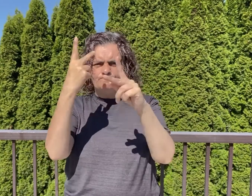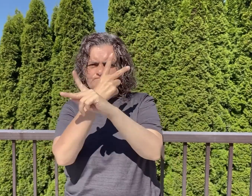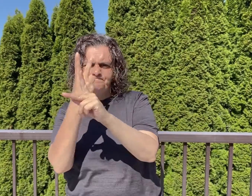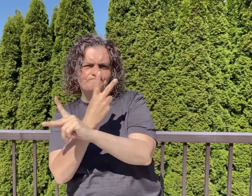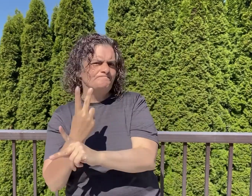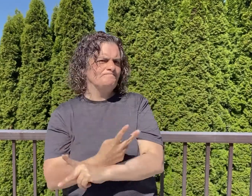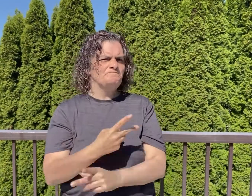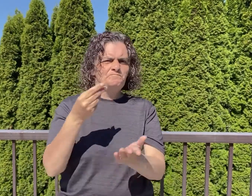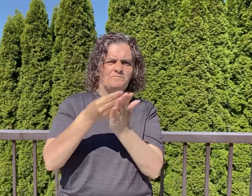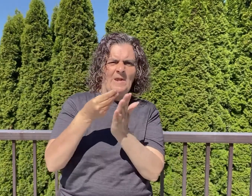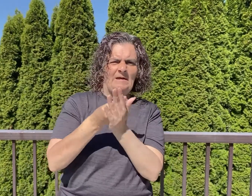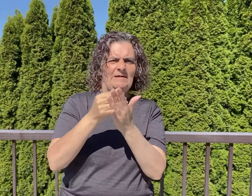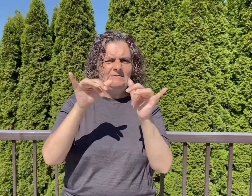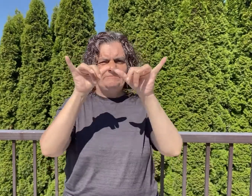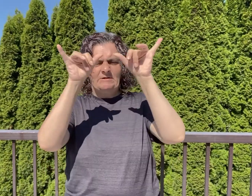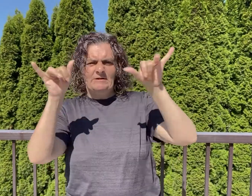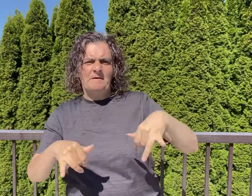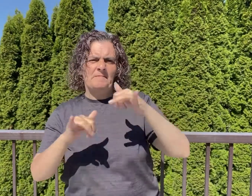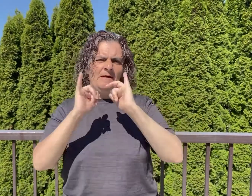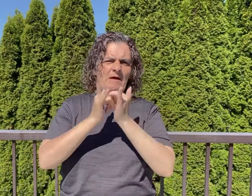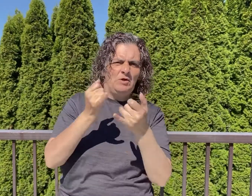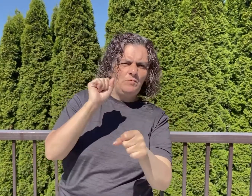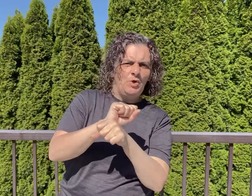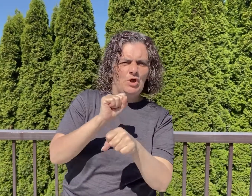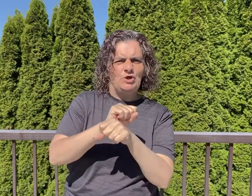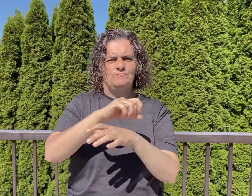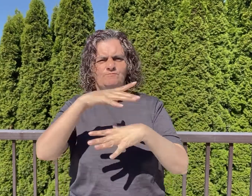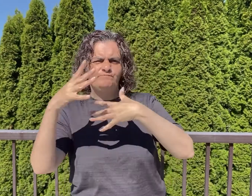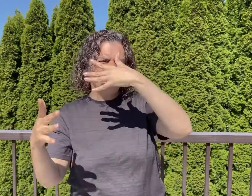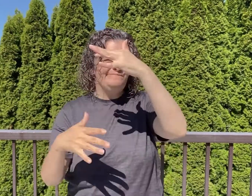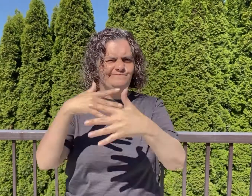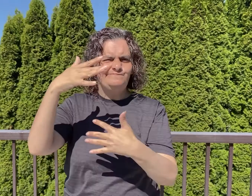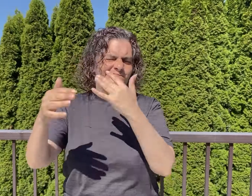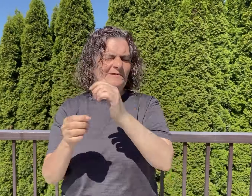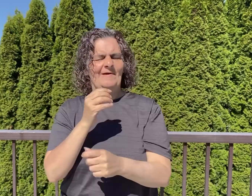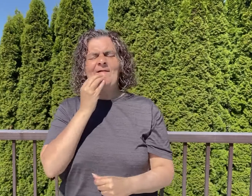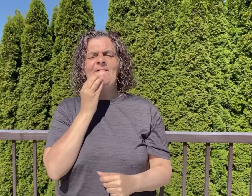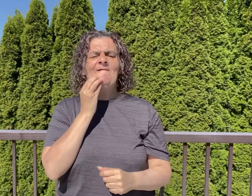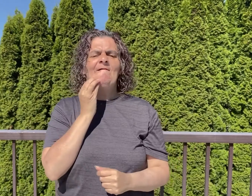Where will the money come from? How will it work in our system?